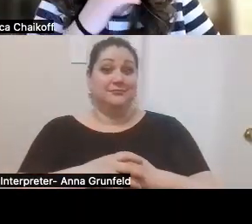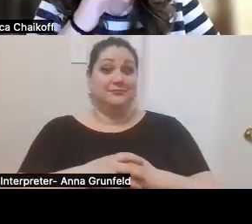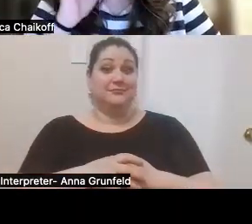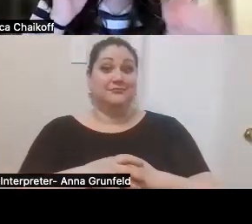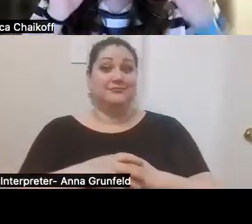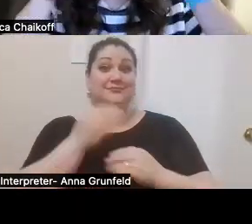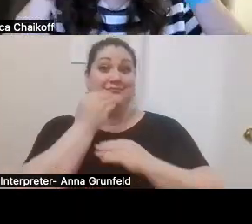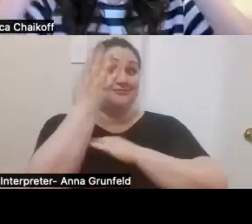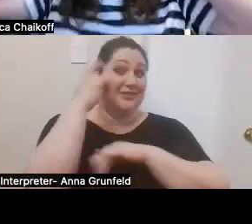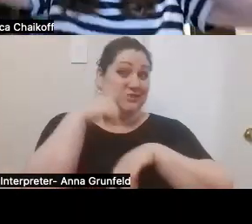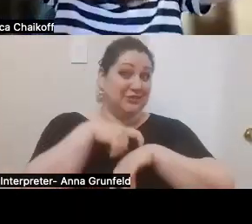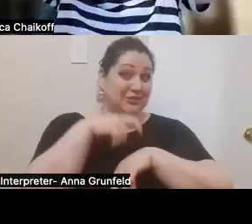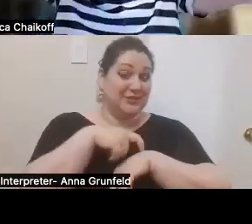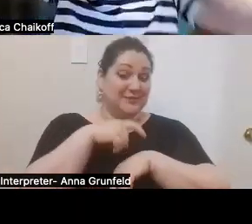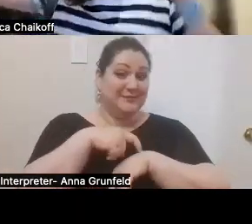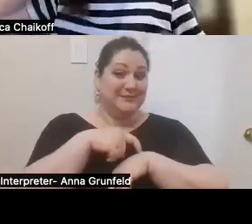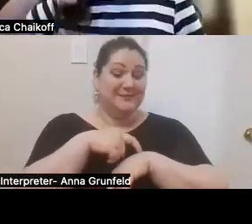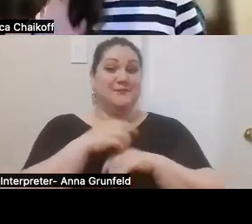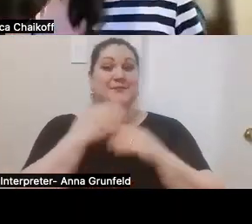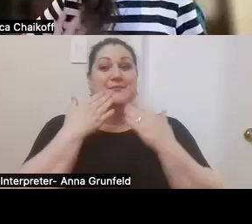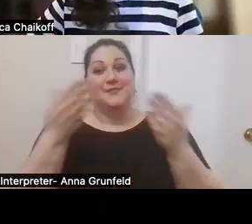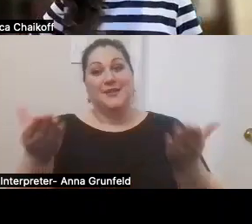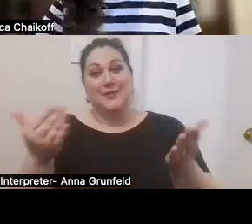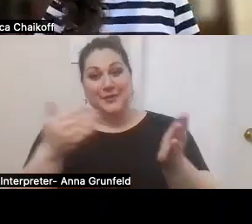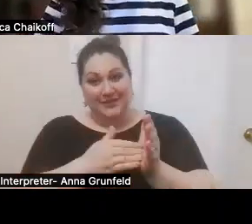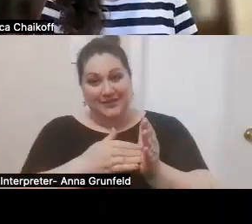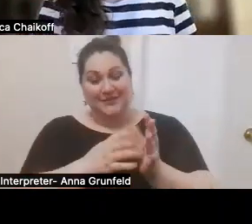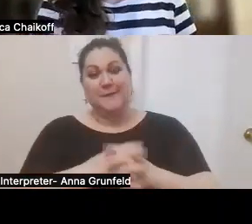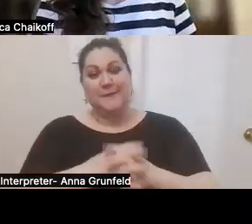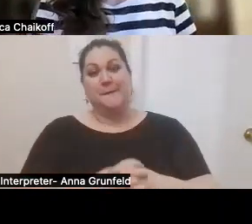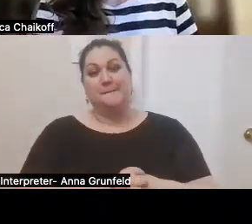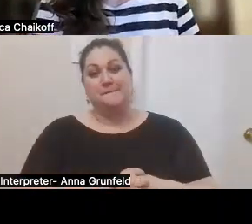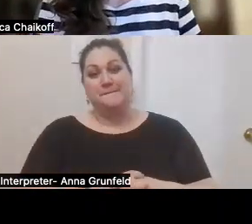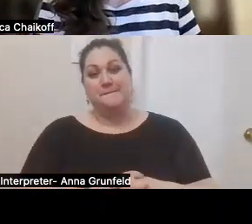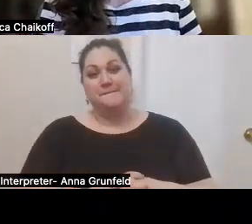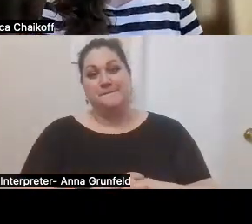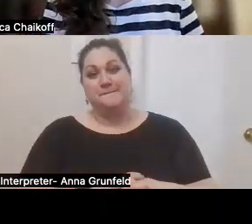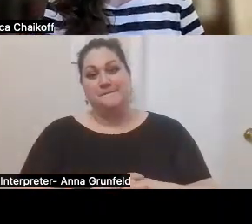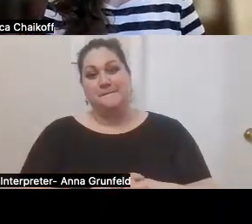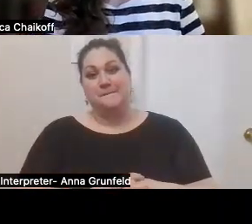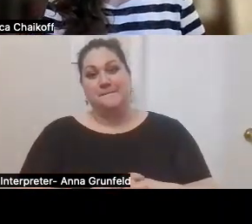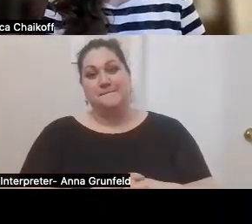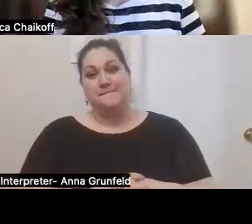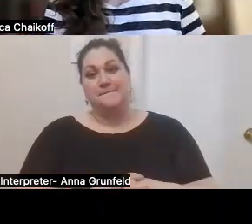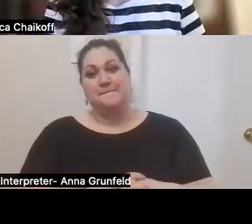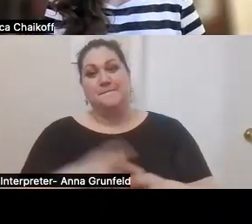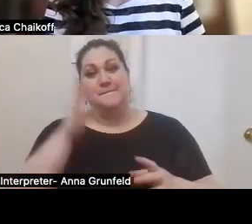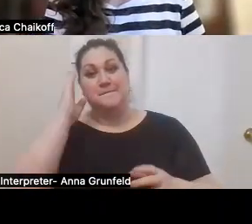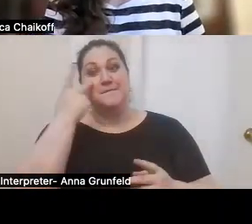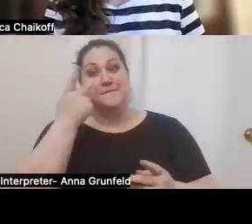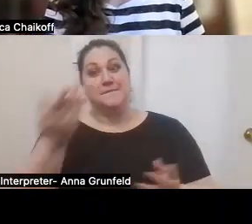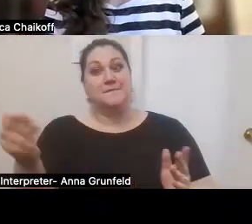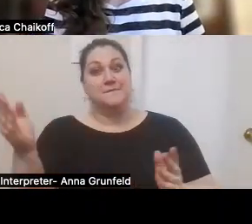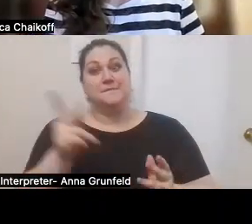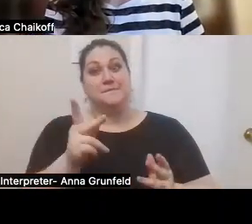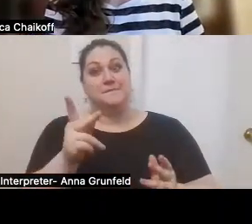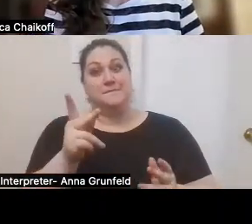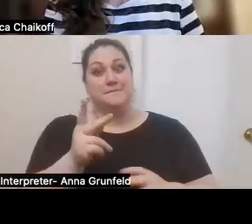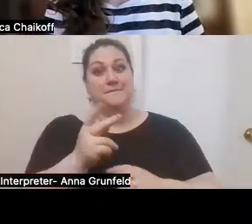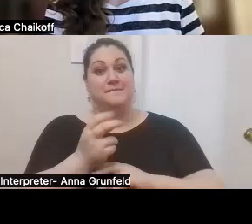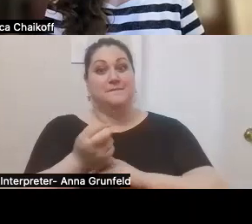So thank you again Jessica and we will see you back at 12:45.